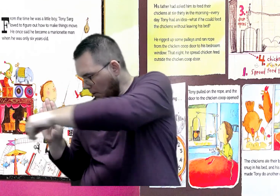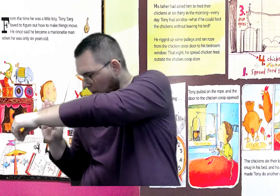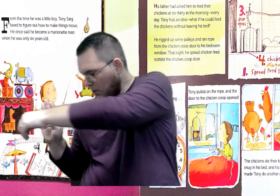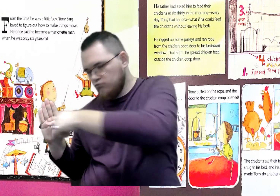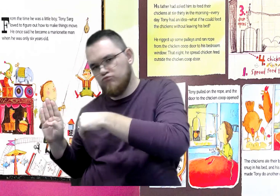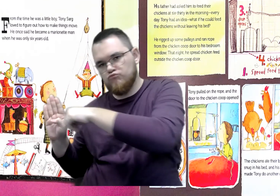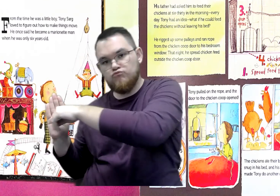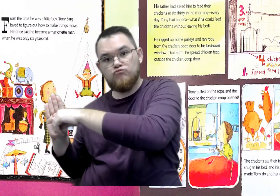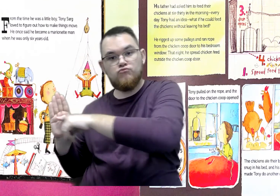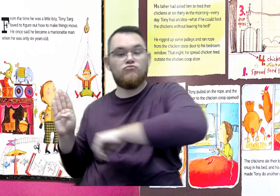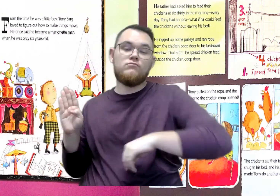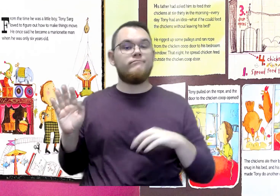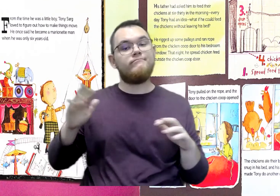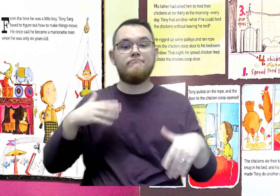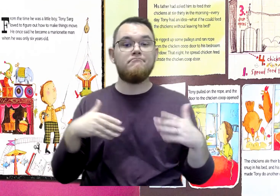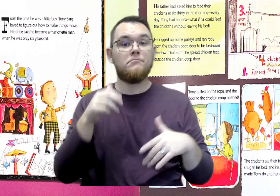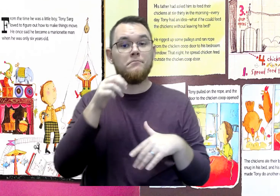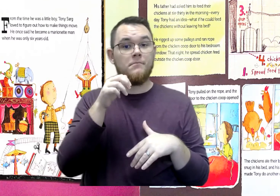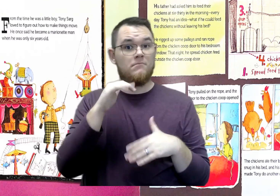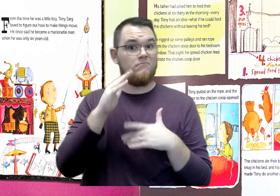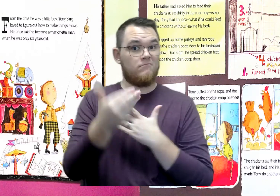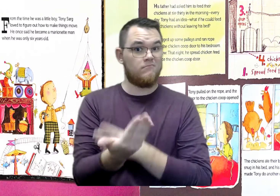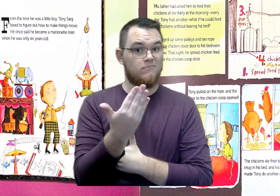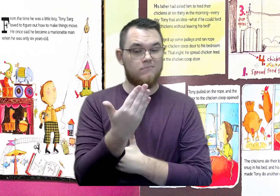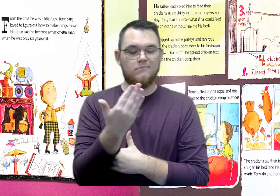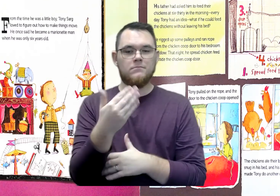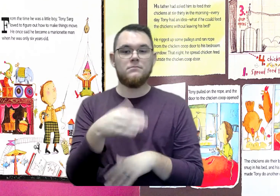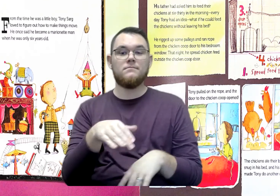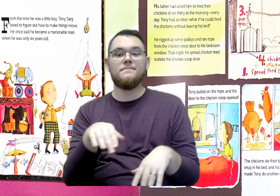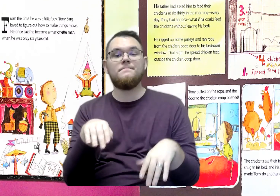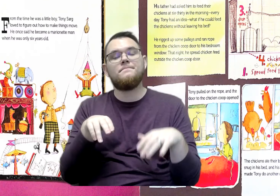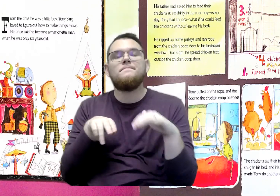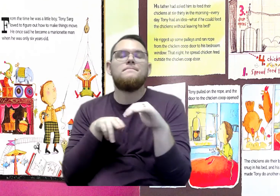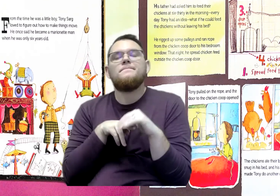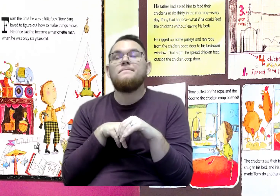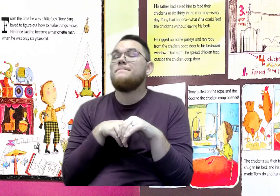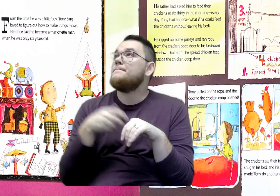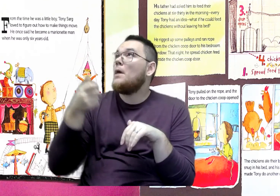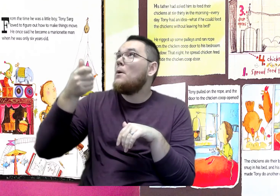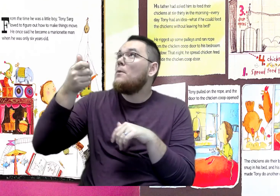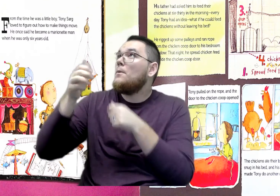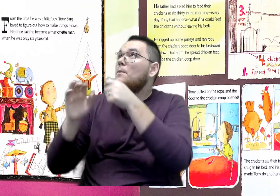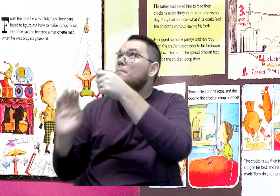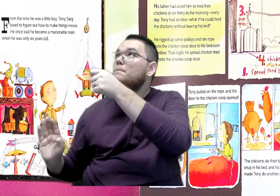The next morning… Tony pulled on the rope, and the door to the chicken coop opened!